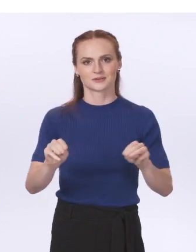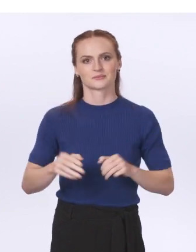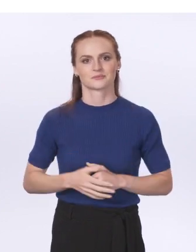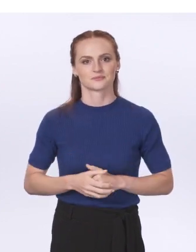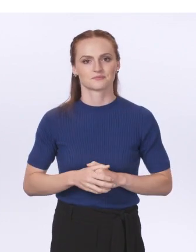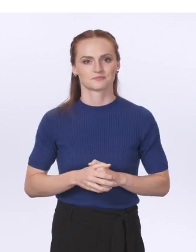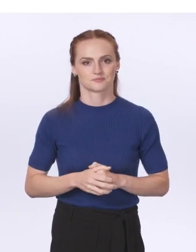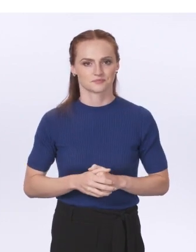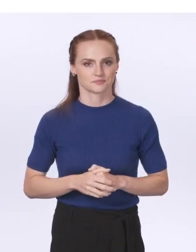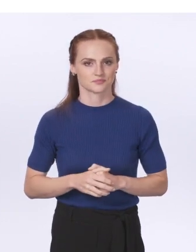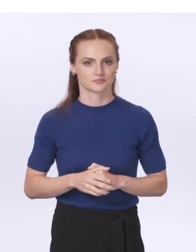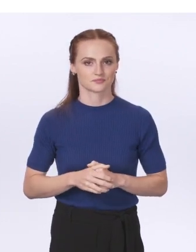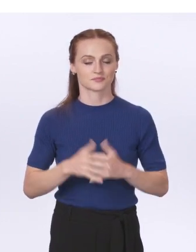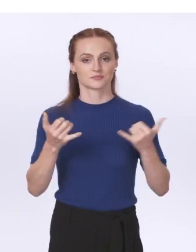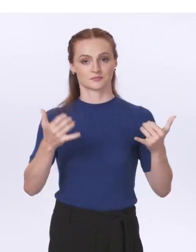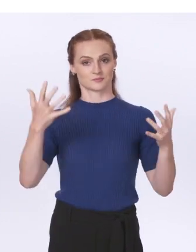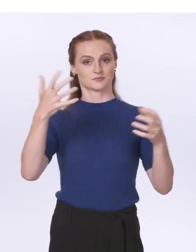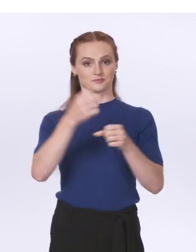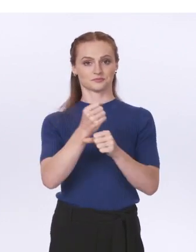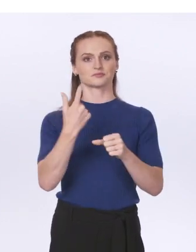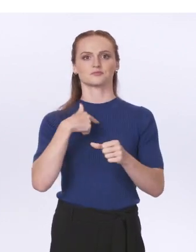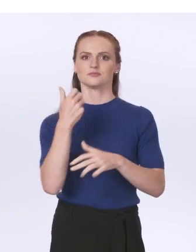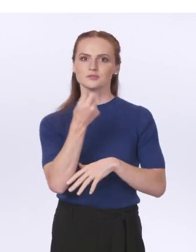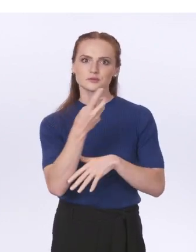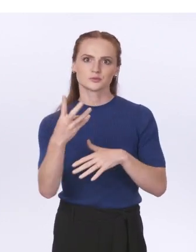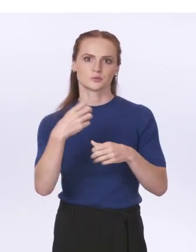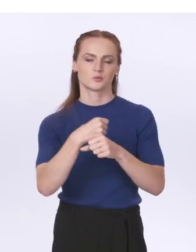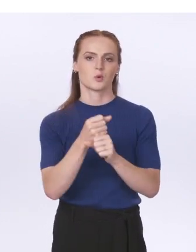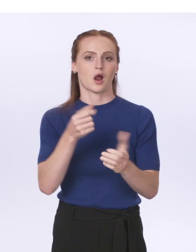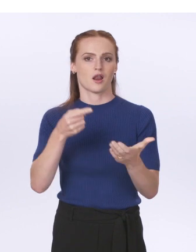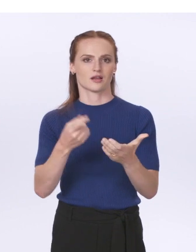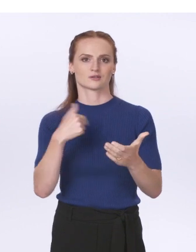To recap, we've got a slew of products we're excited to bring to you,